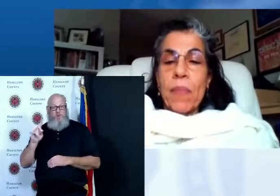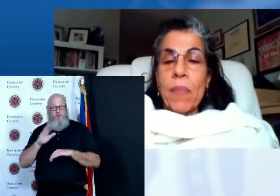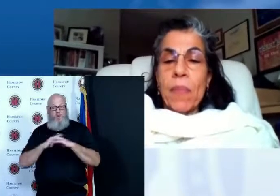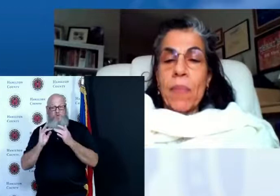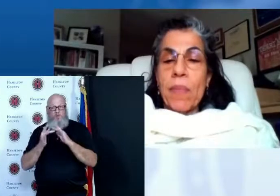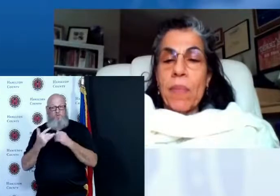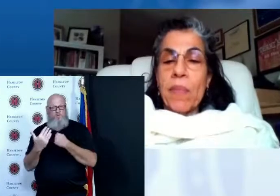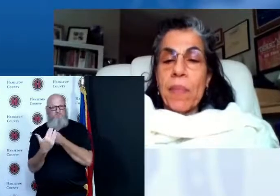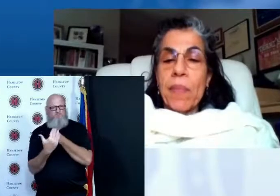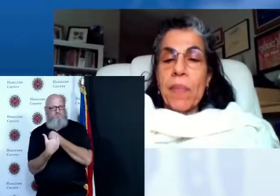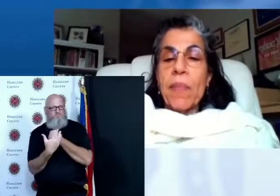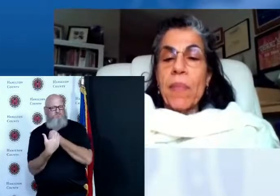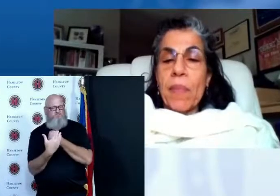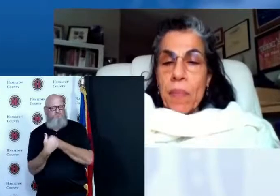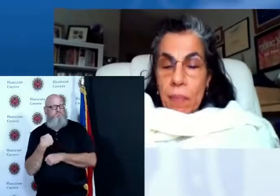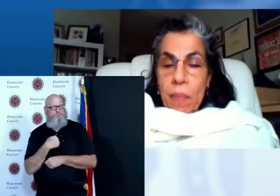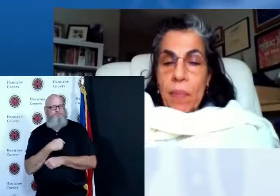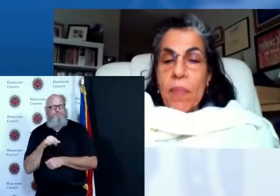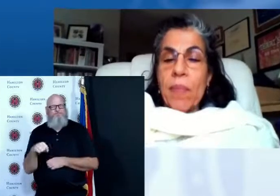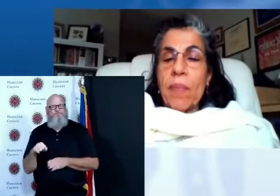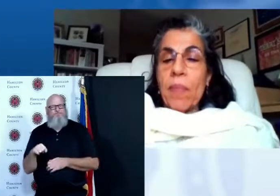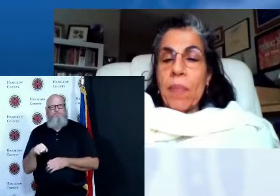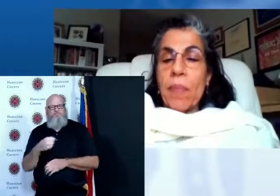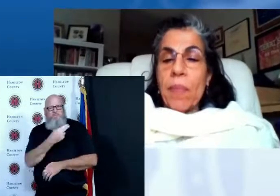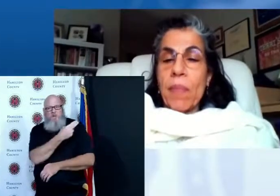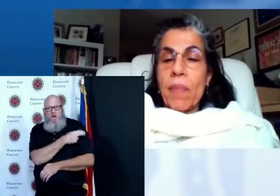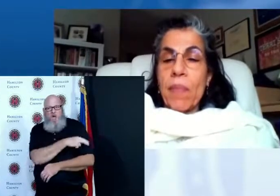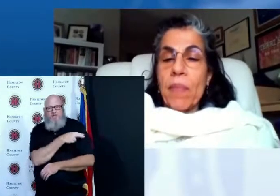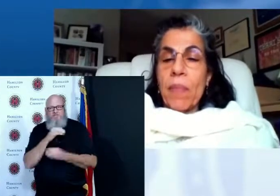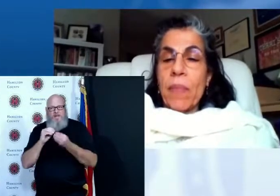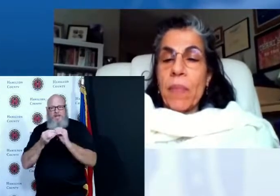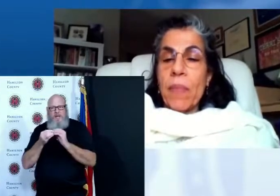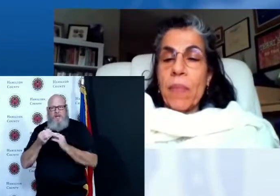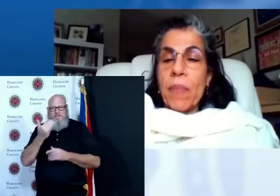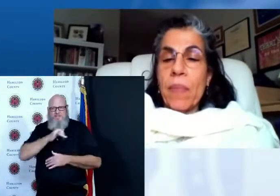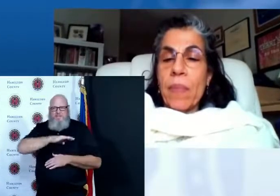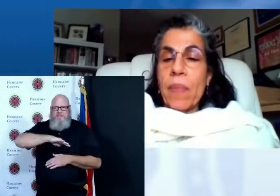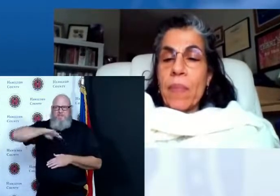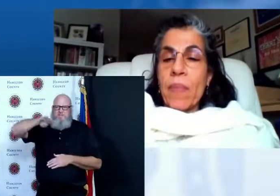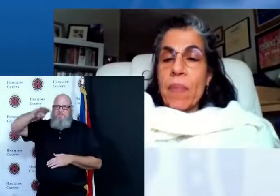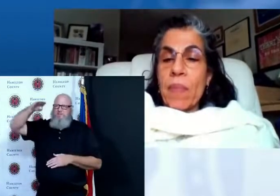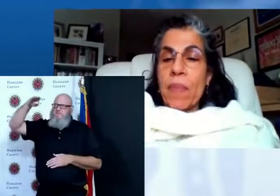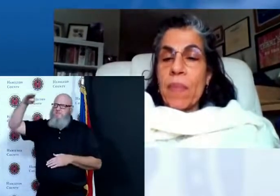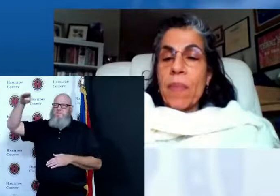increased significantly but over five day periods if you were to go to coronavirus.ohio.com's